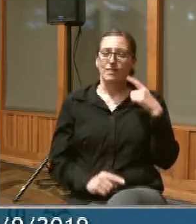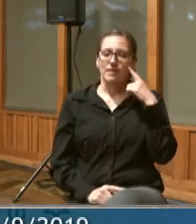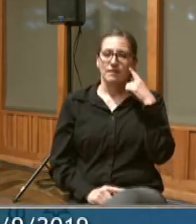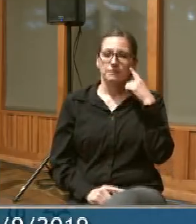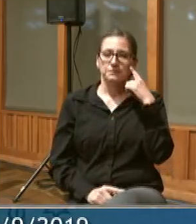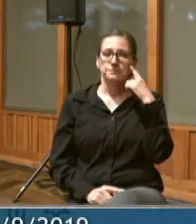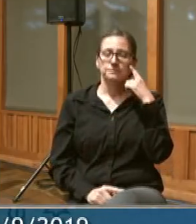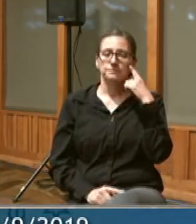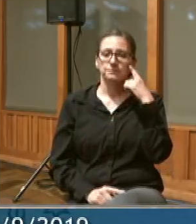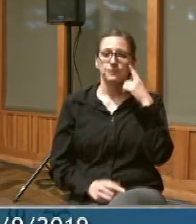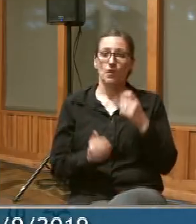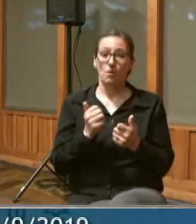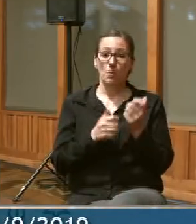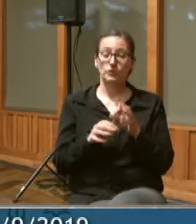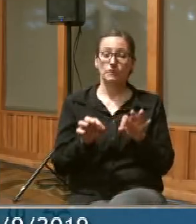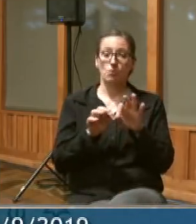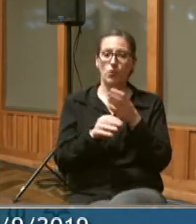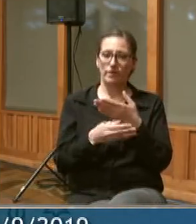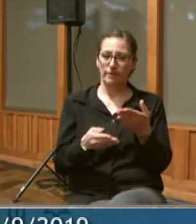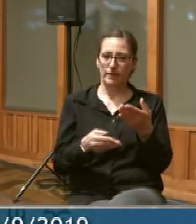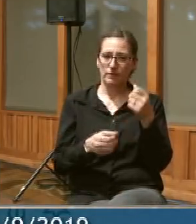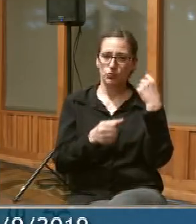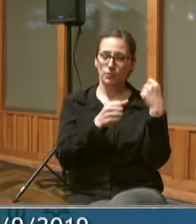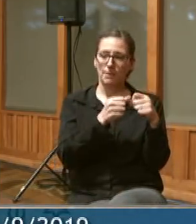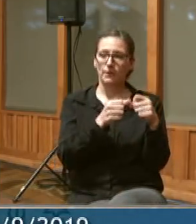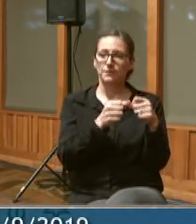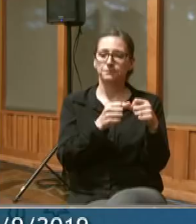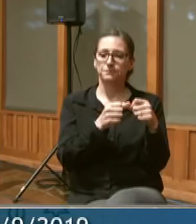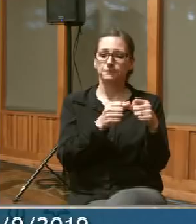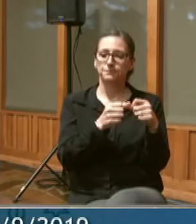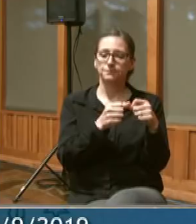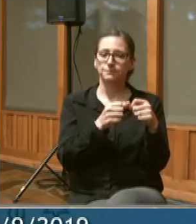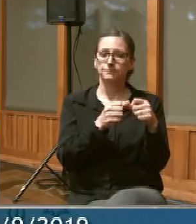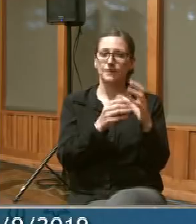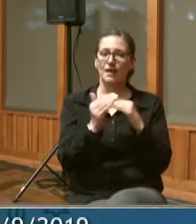A SPEECH.